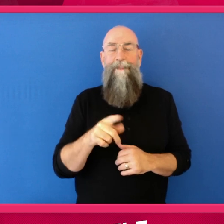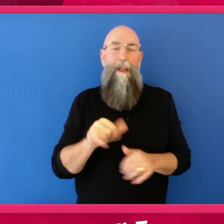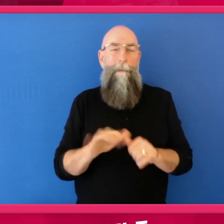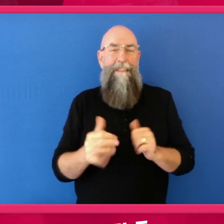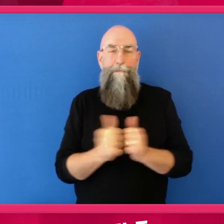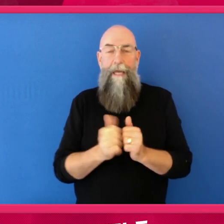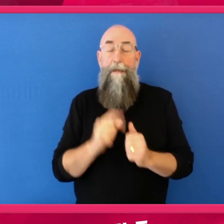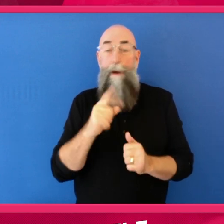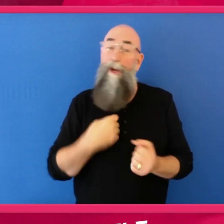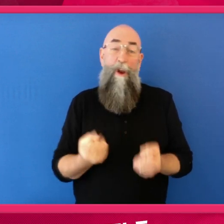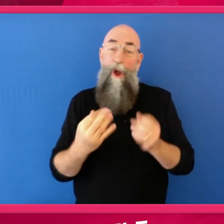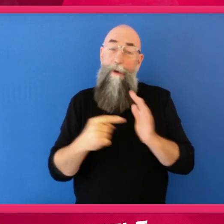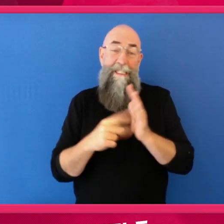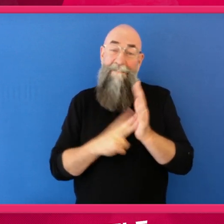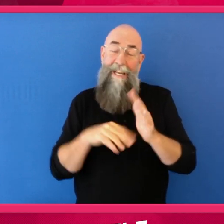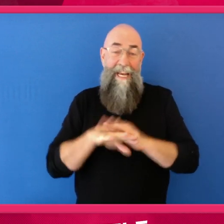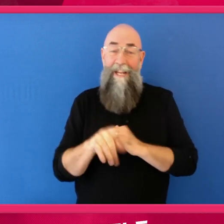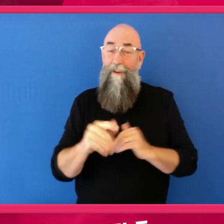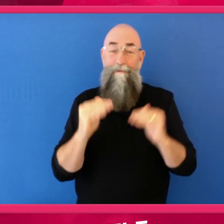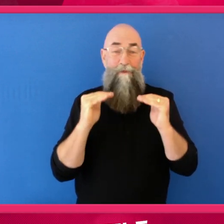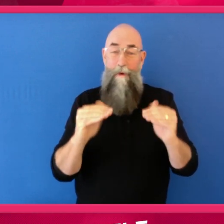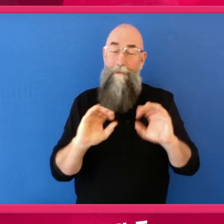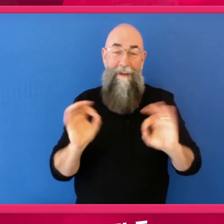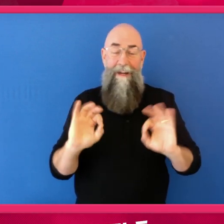rooms. But like we're still like we'll be sitting on our phones just scrolling through